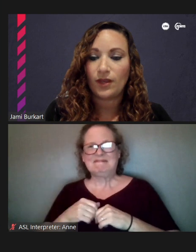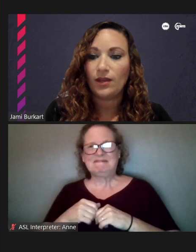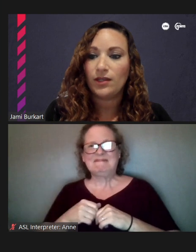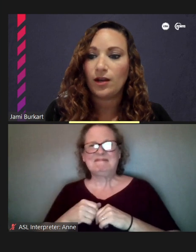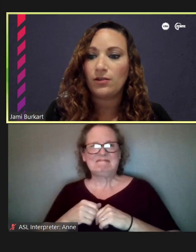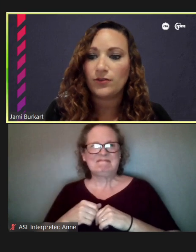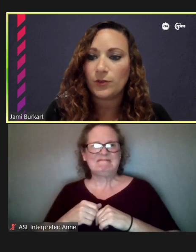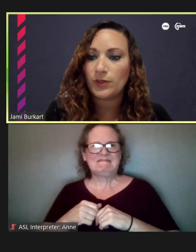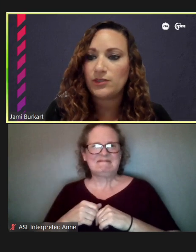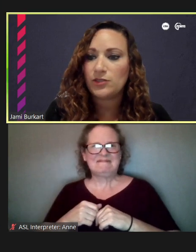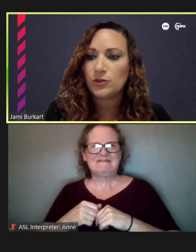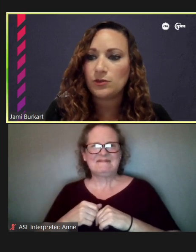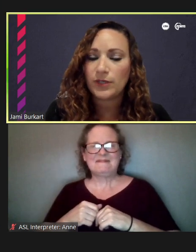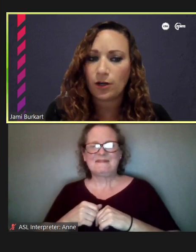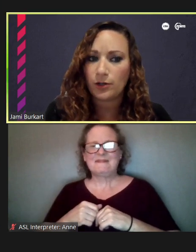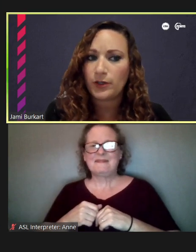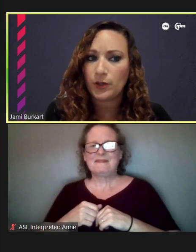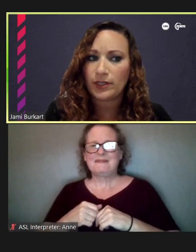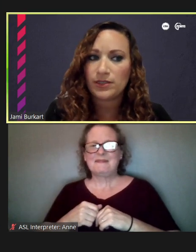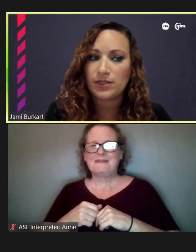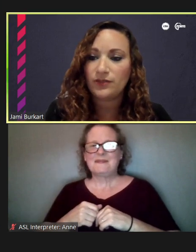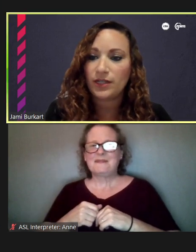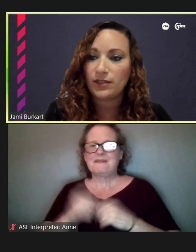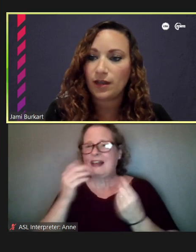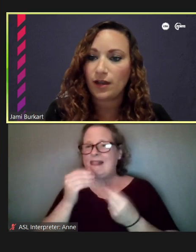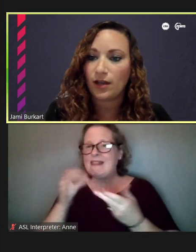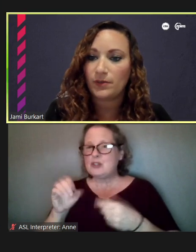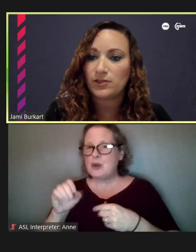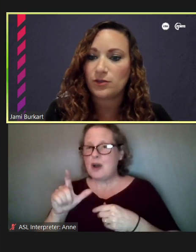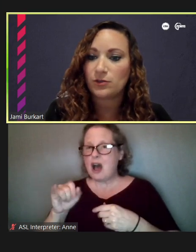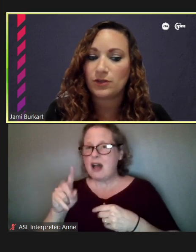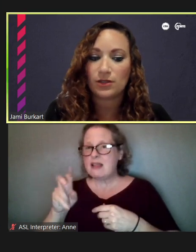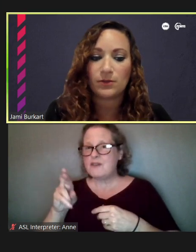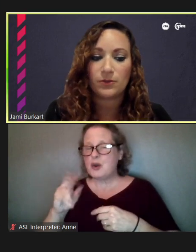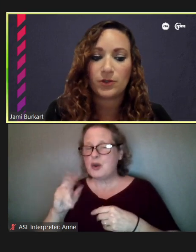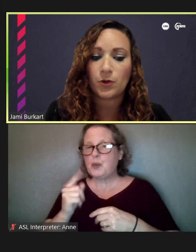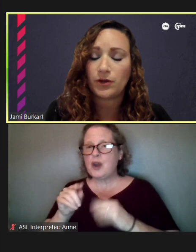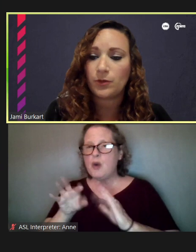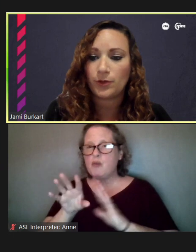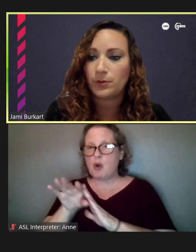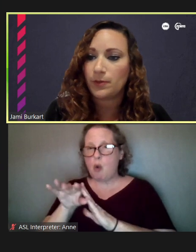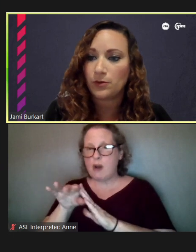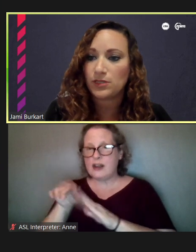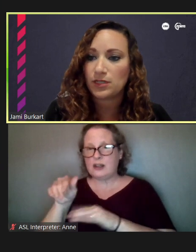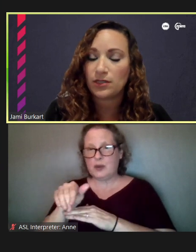And Oliver, we do -- we are recording this evening, and so the recording will be posted